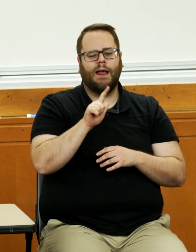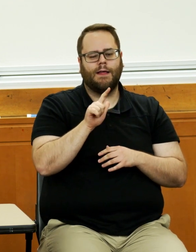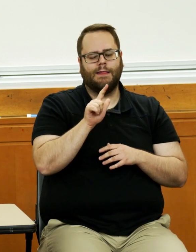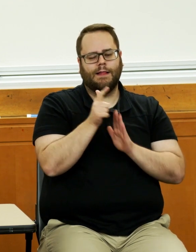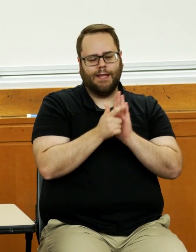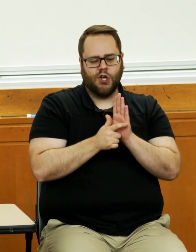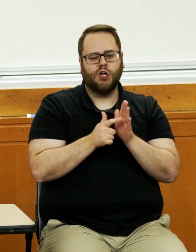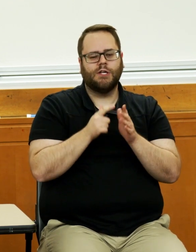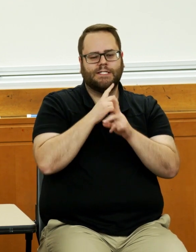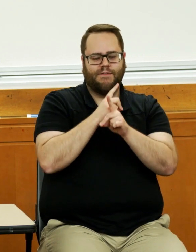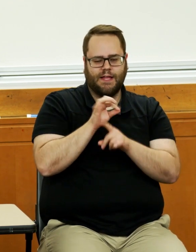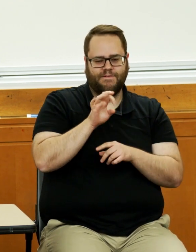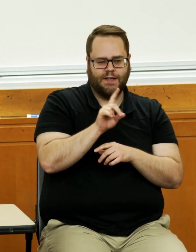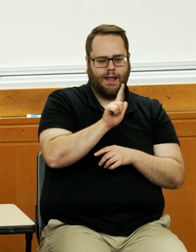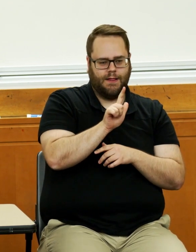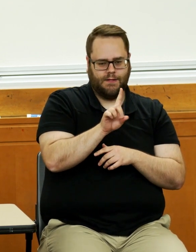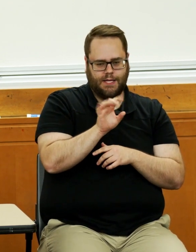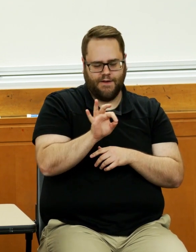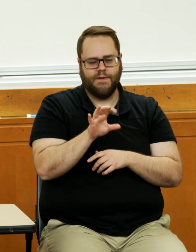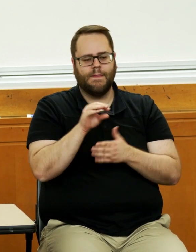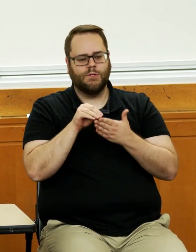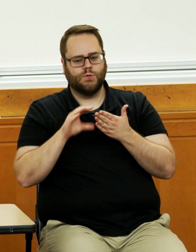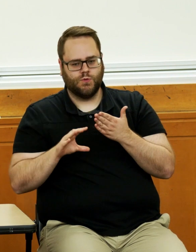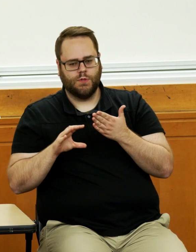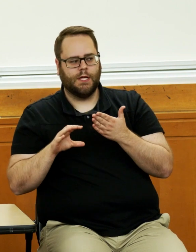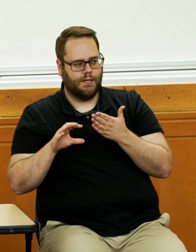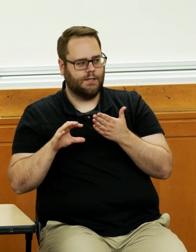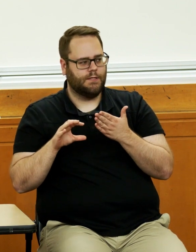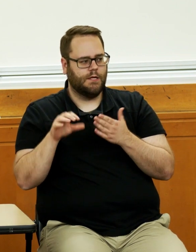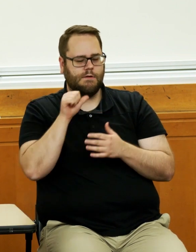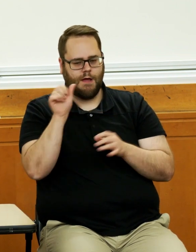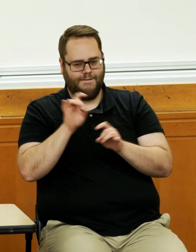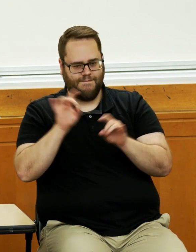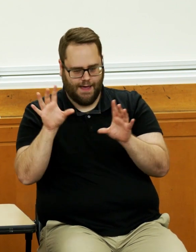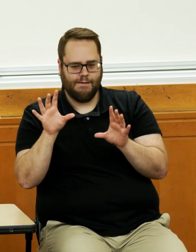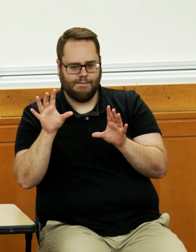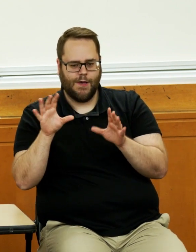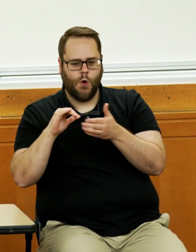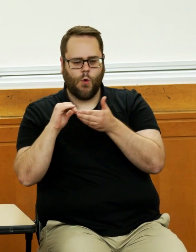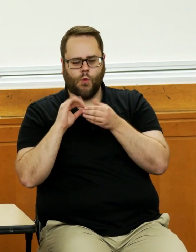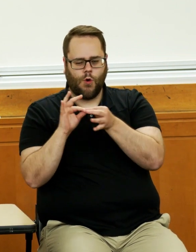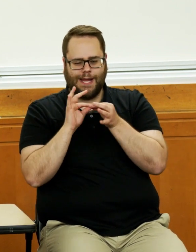and the Student Non-Violent Coordinating Committee, SNCC, due to their apparent